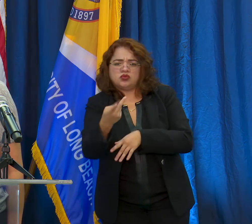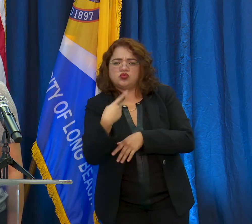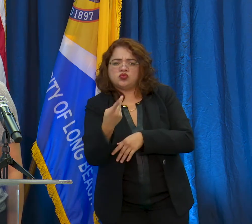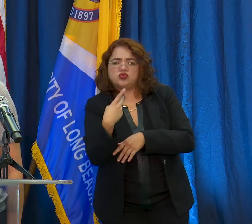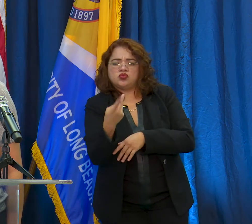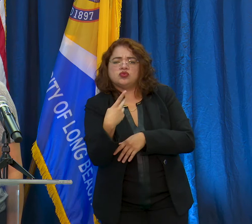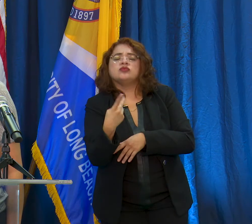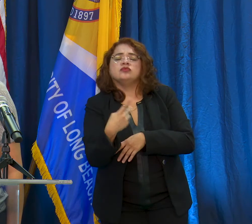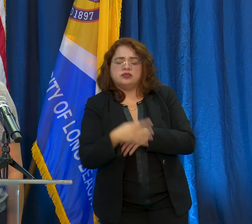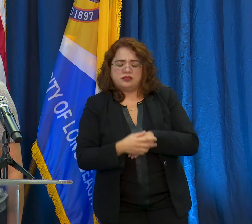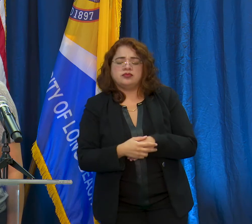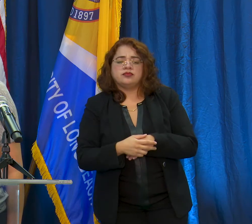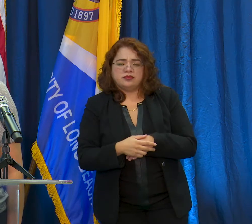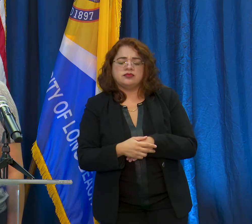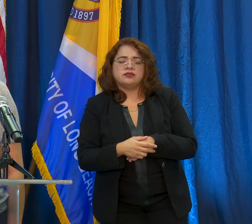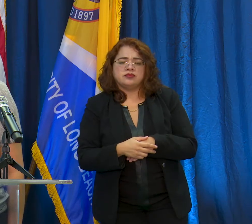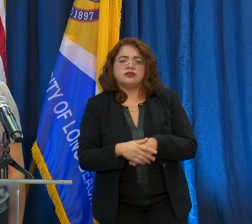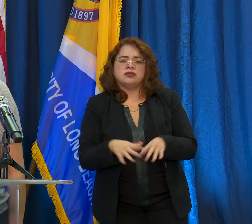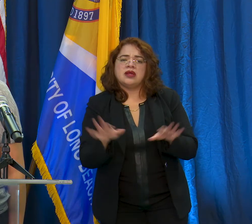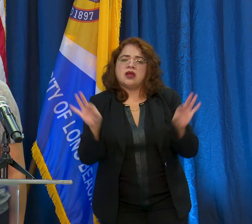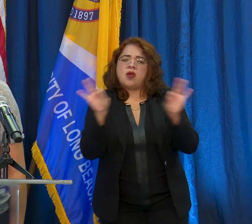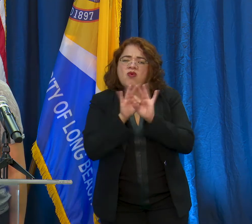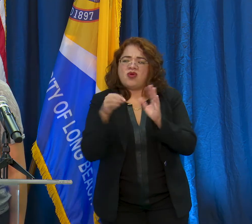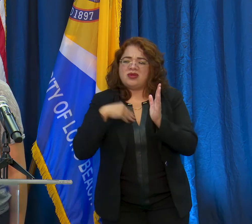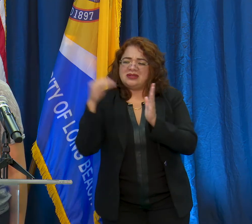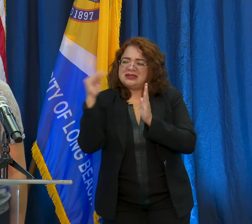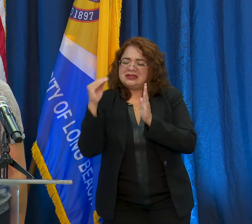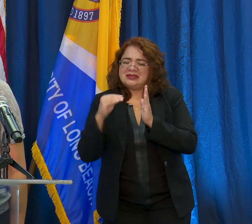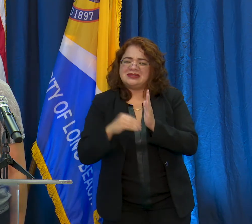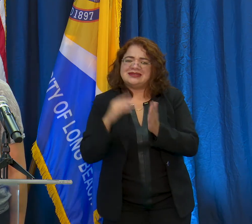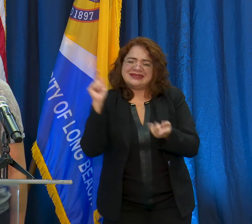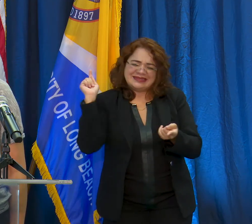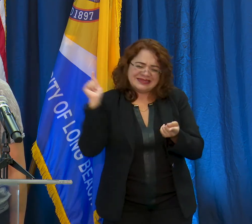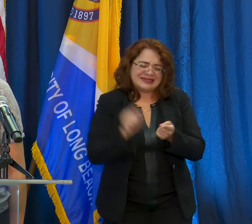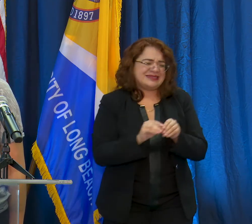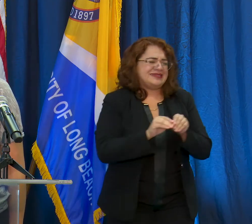to use to prevent further spread of disease in our city.